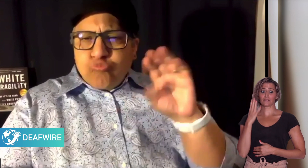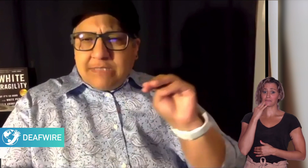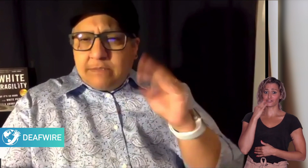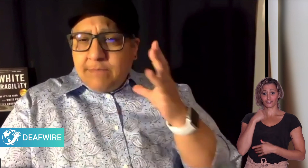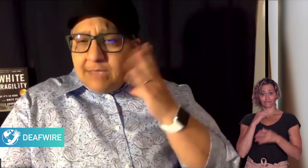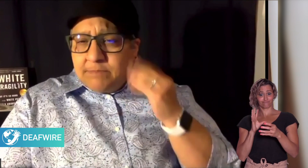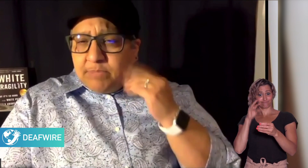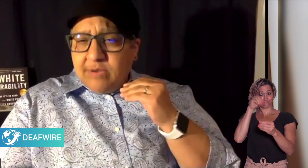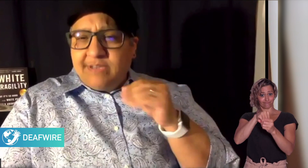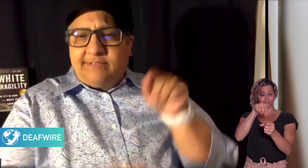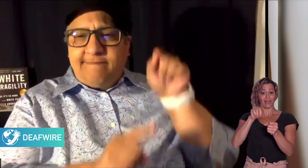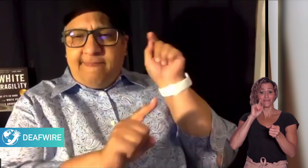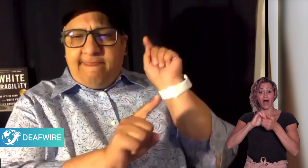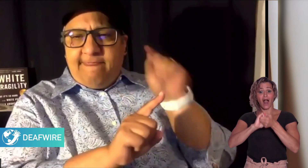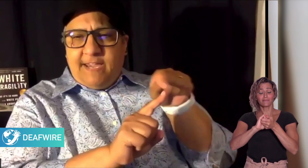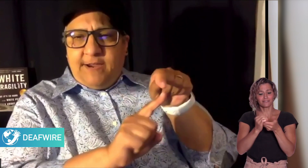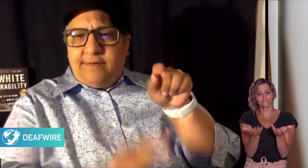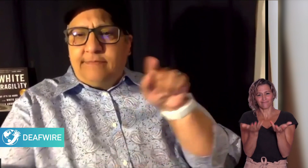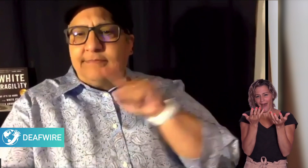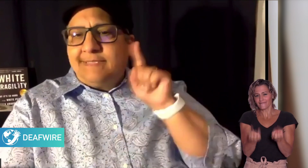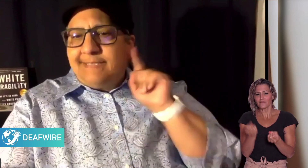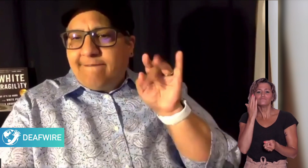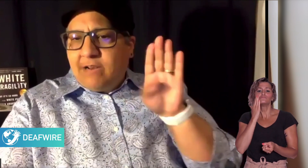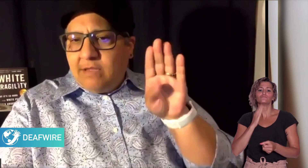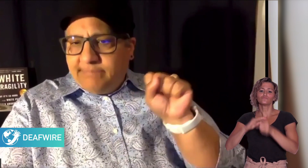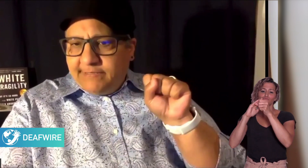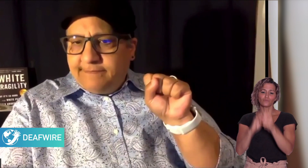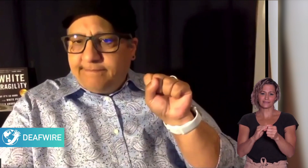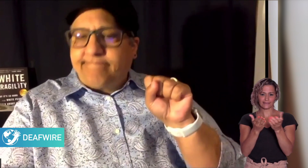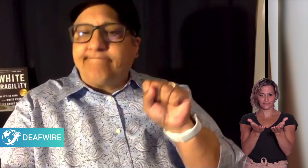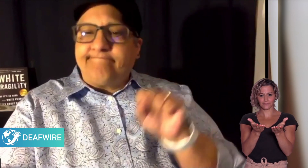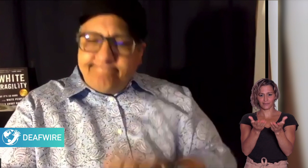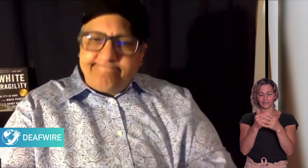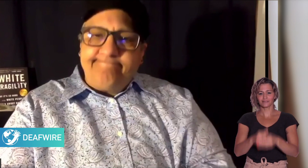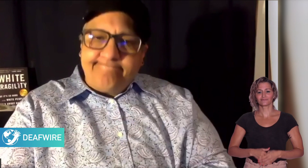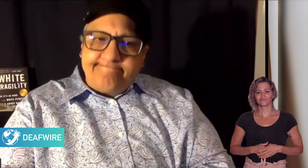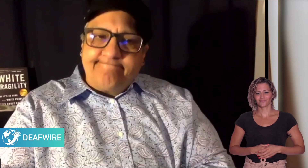of my experiences with racism have been at Deaf clubs.